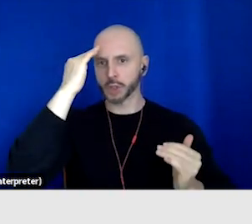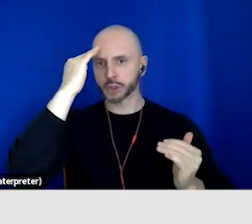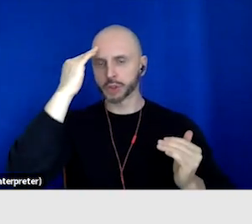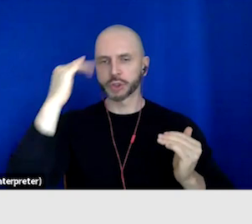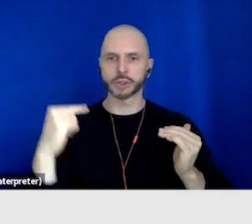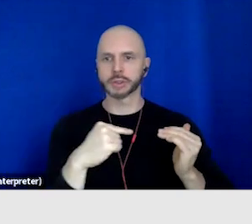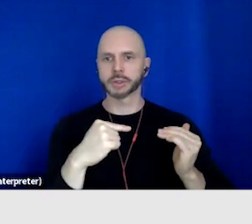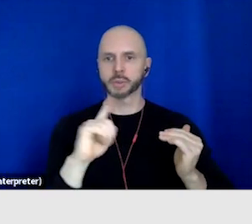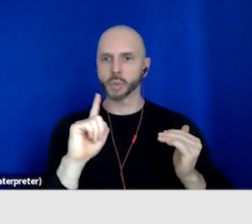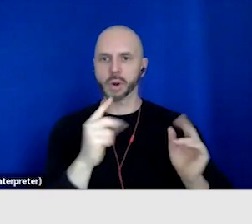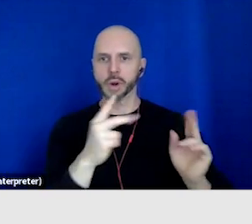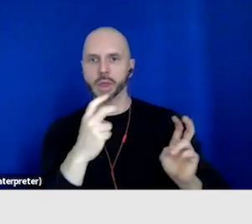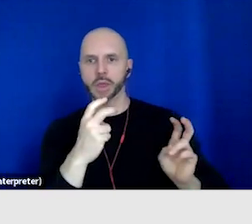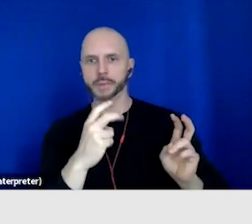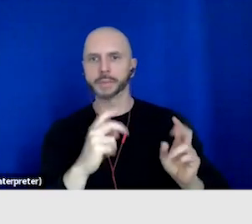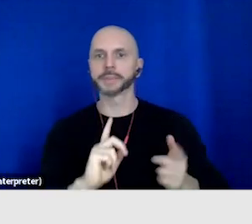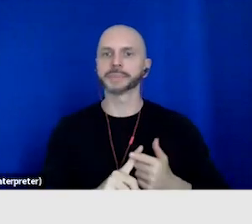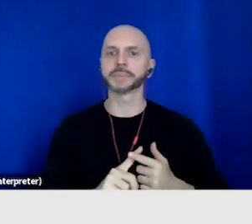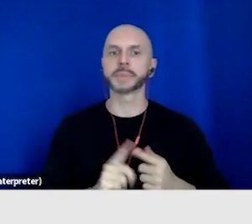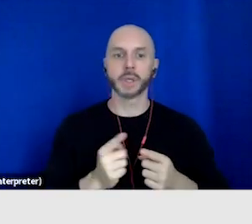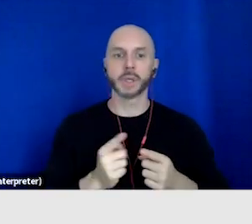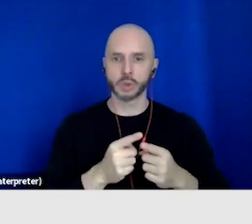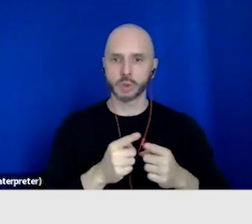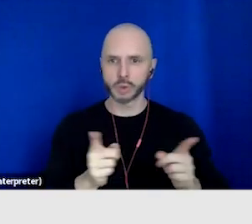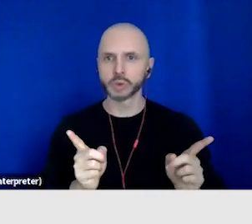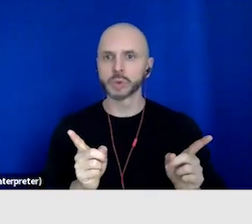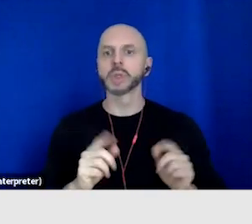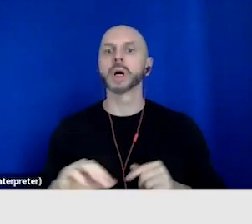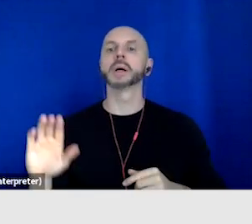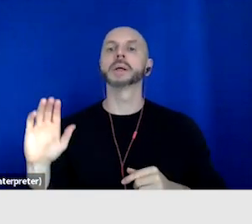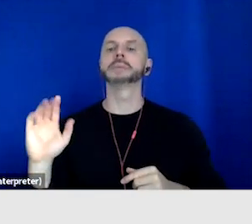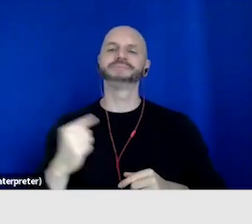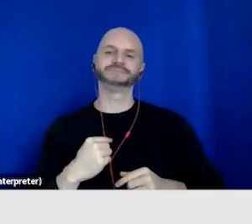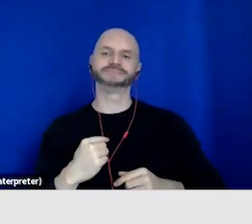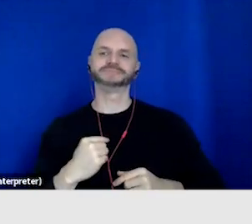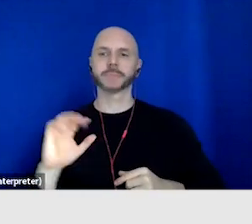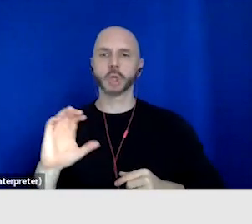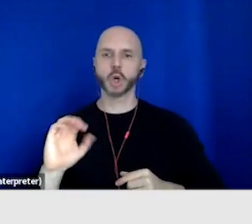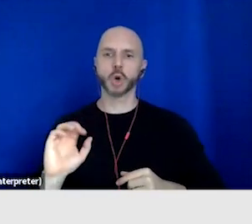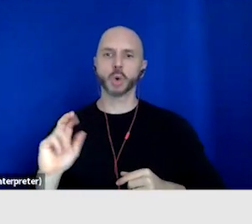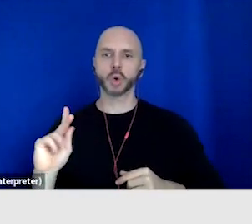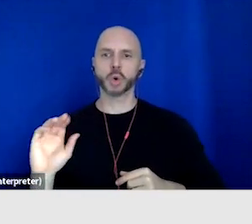So, as thought leaders on this topic at Coko, we've obviously got existing content that we